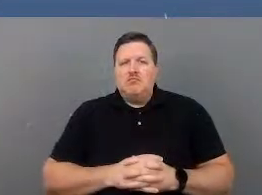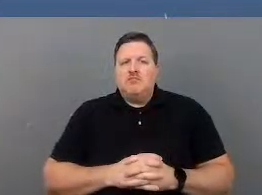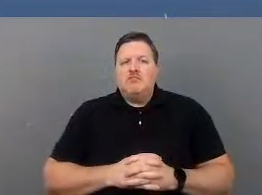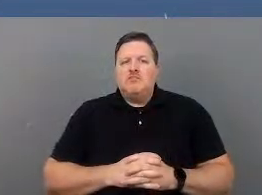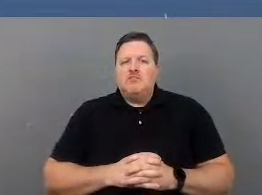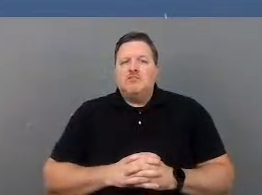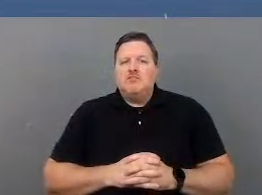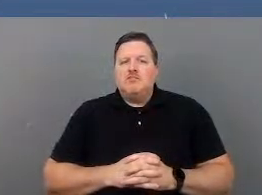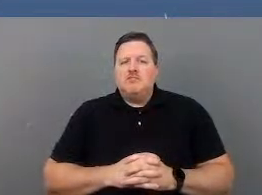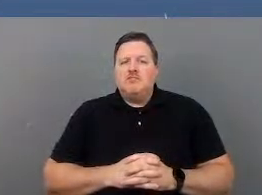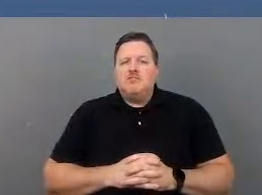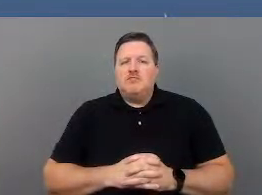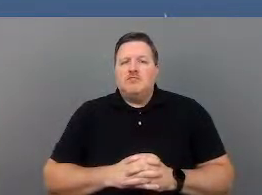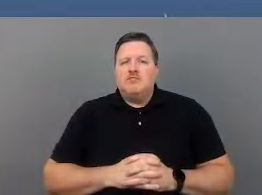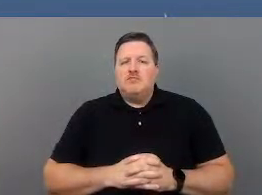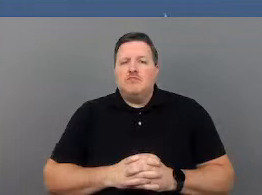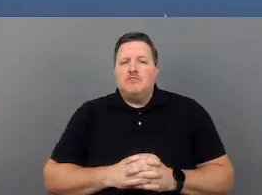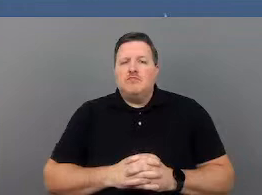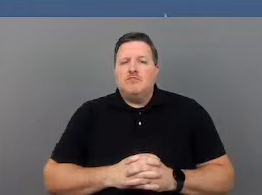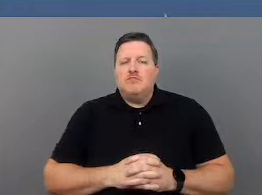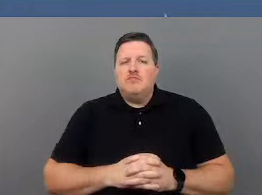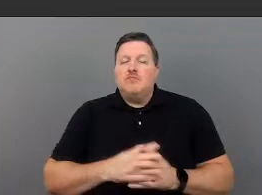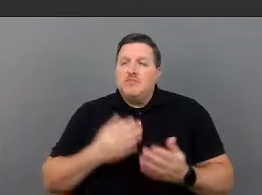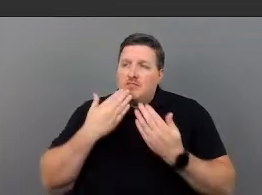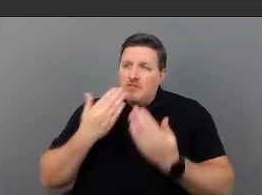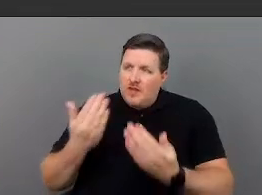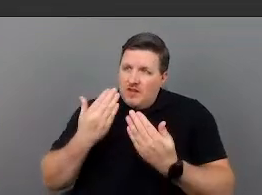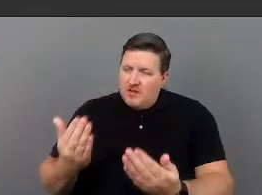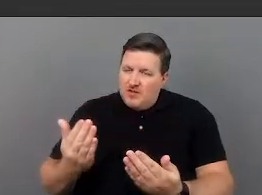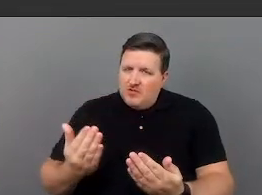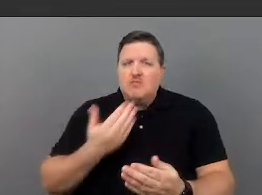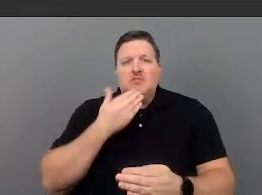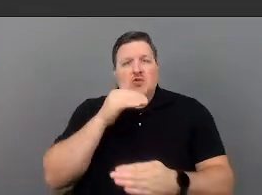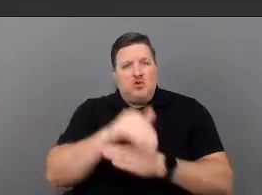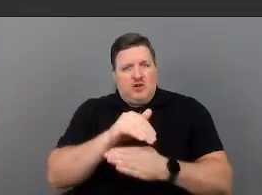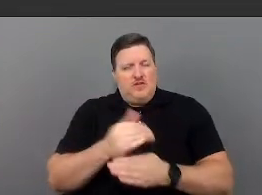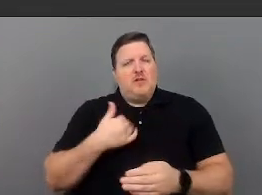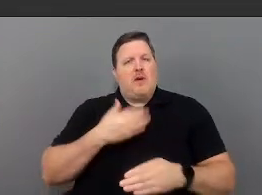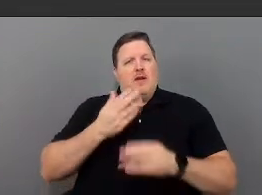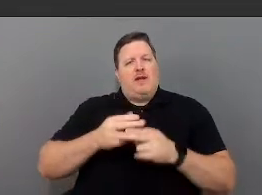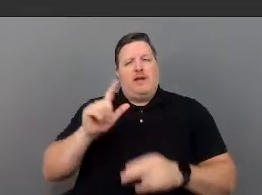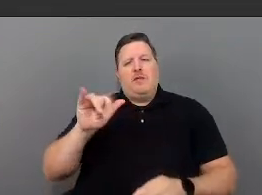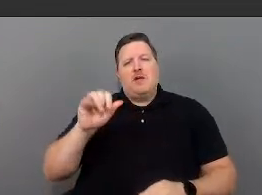≫ COUNCIL PRESIDENT BENDER: THANK YOU. GOOD EVENING. CITY COUNCIL.